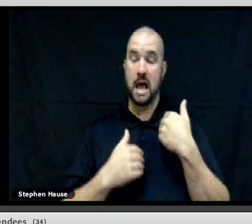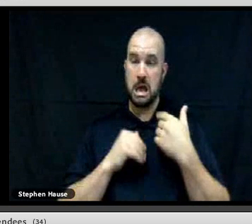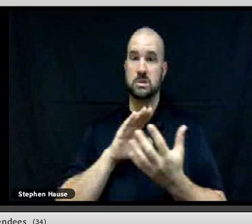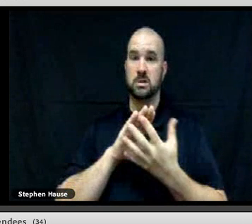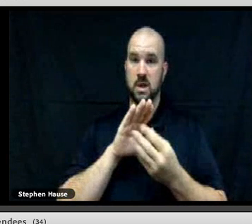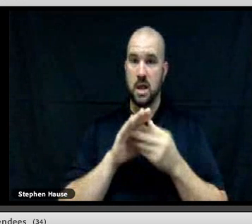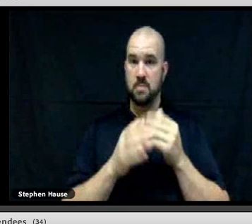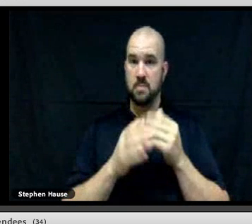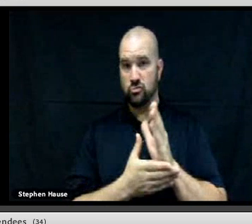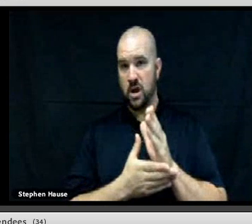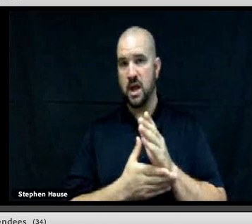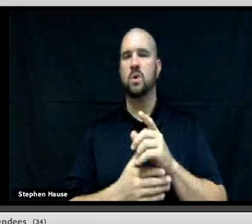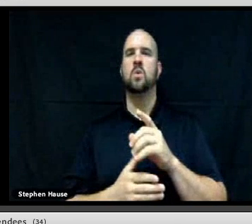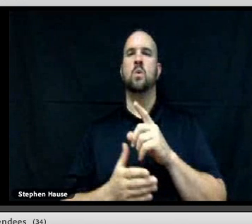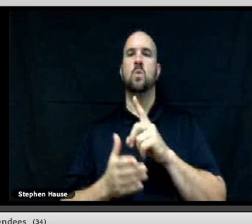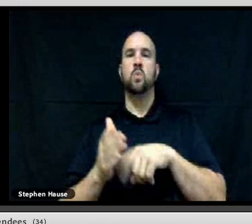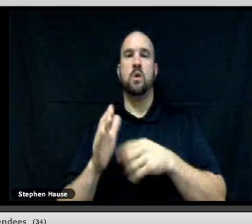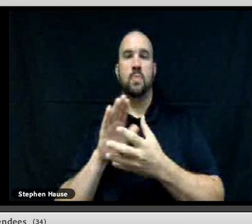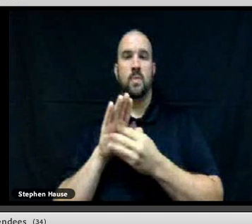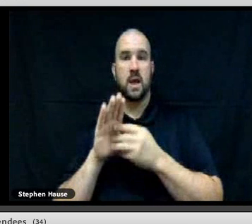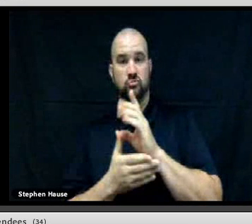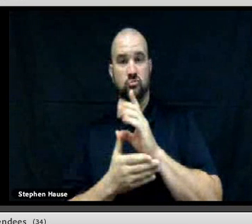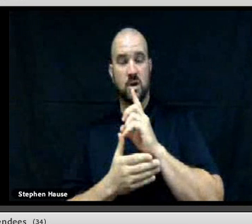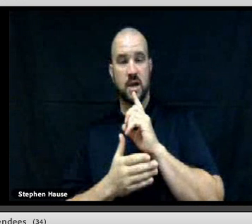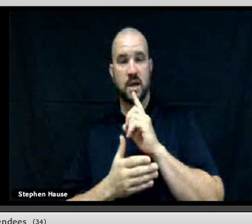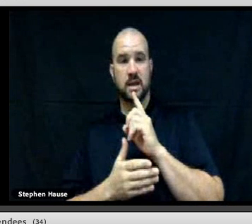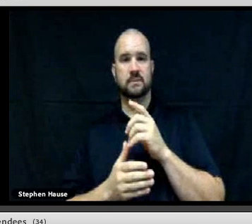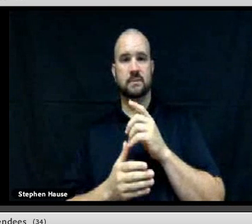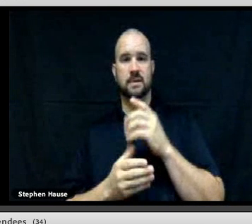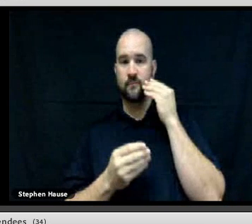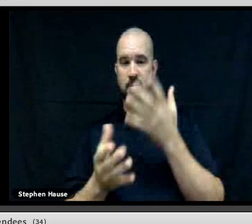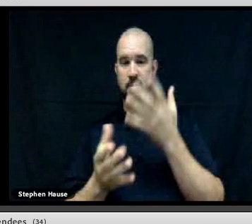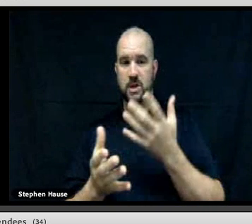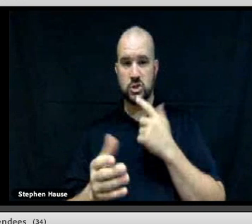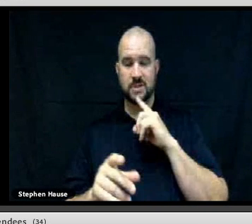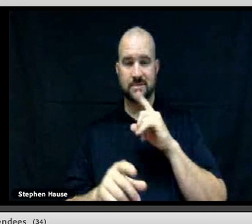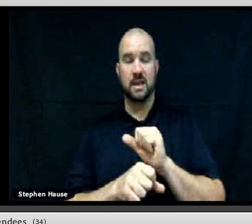It is human and machine readable, um, because it uses linked data, um,